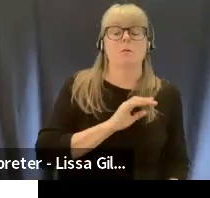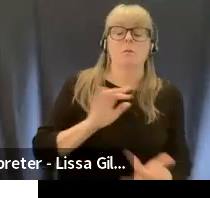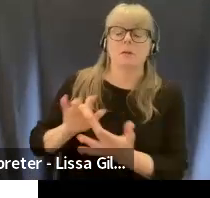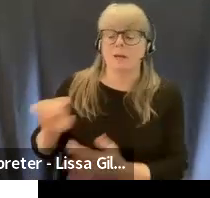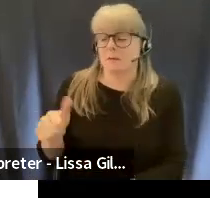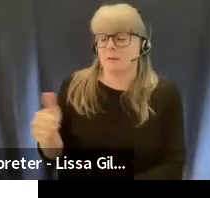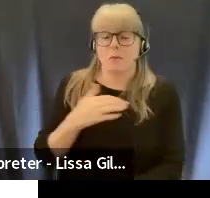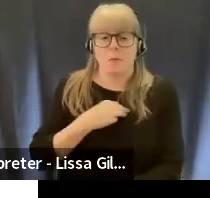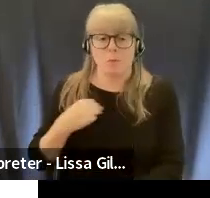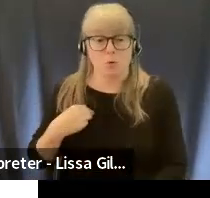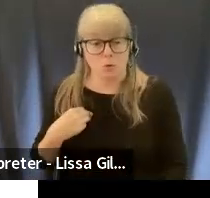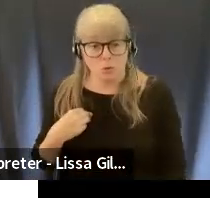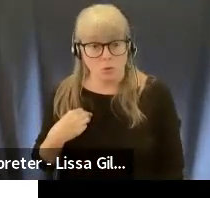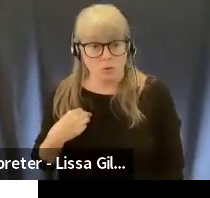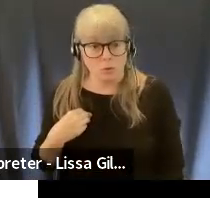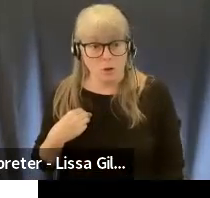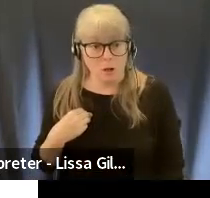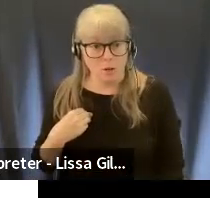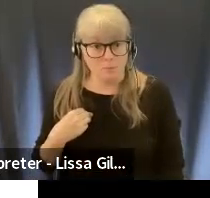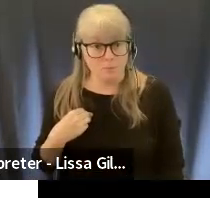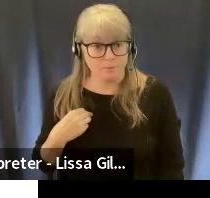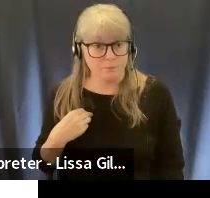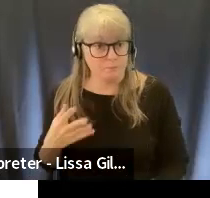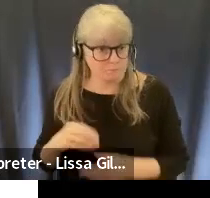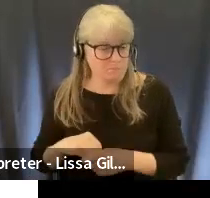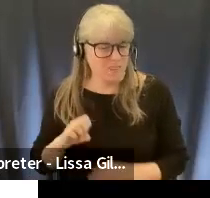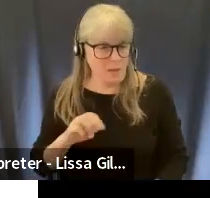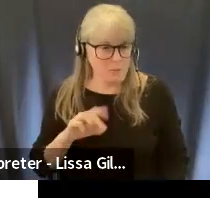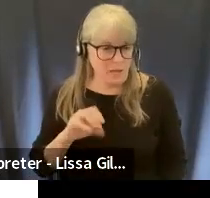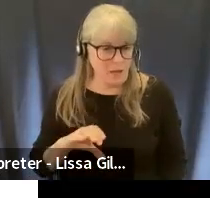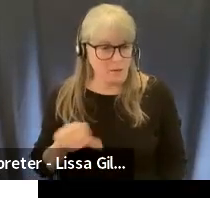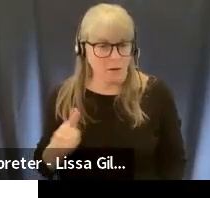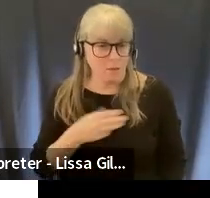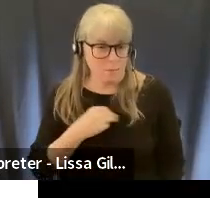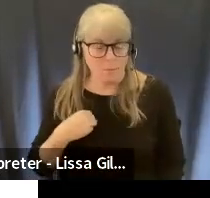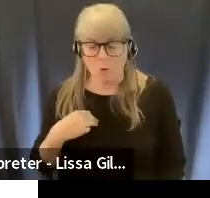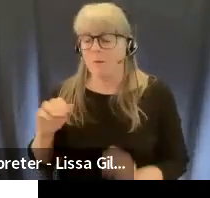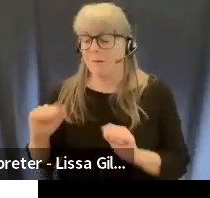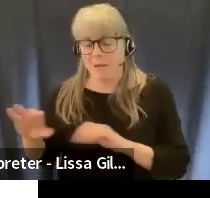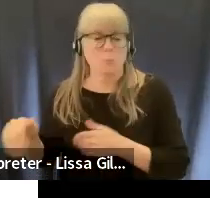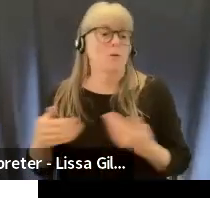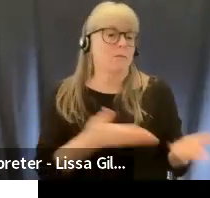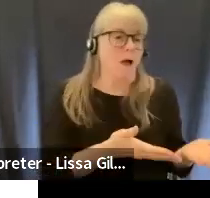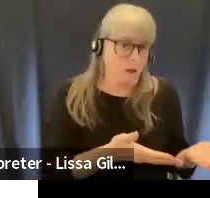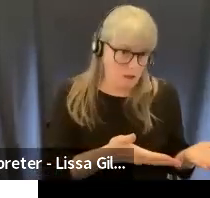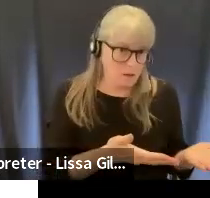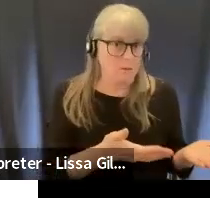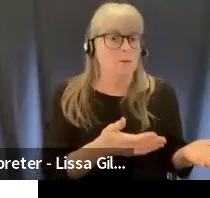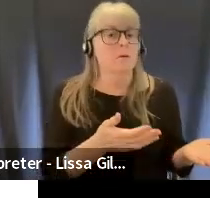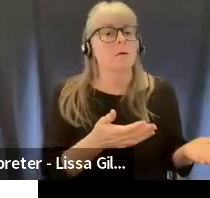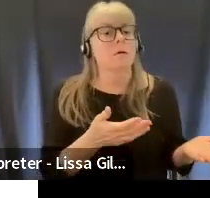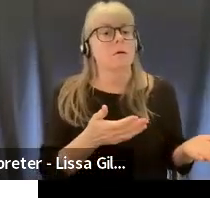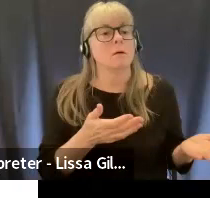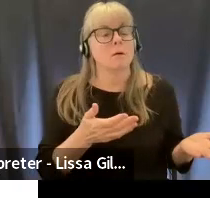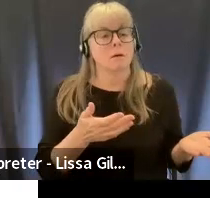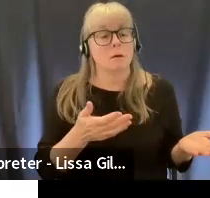I'm sorry Latin get receiving that information reaches out to another member on the on Mdac.